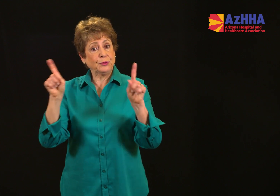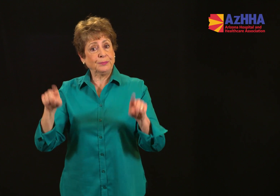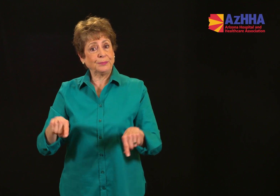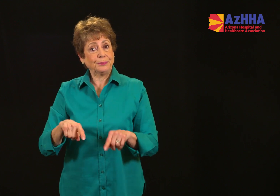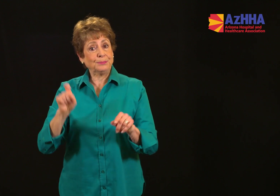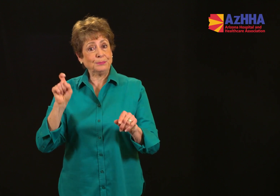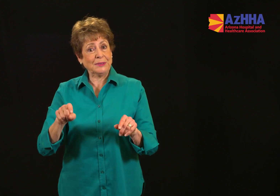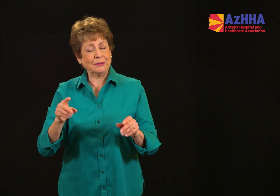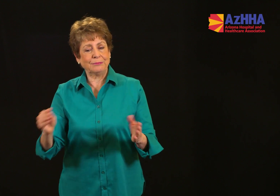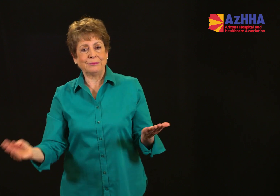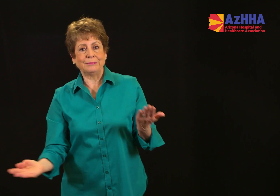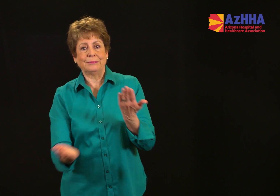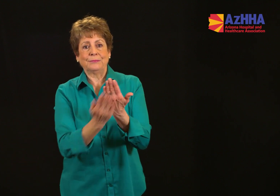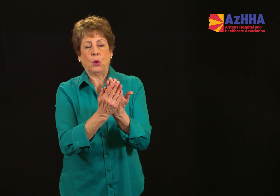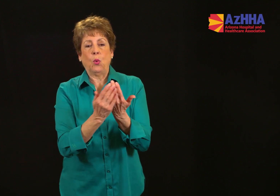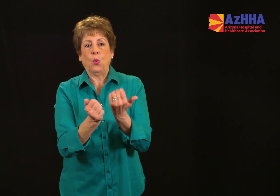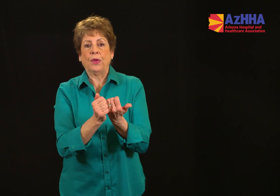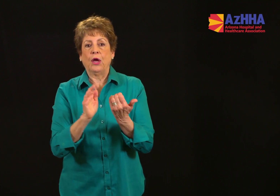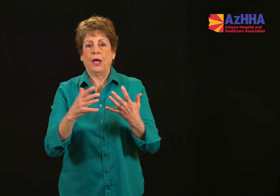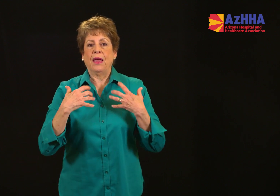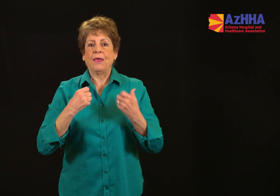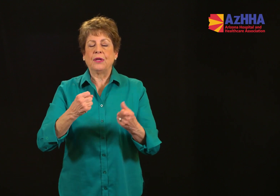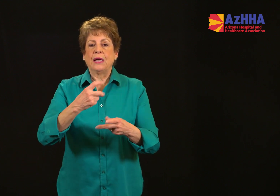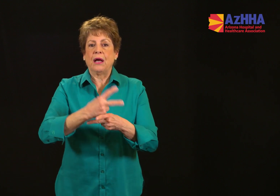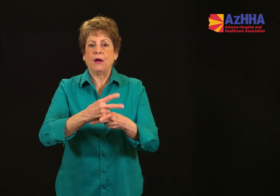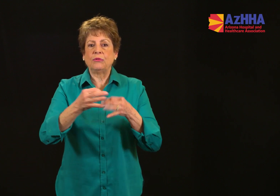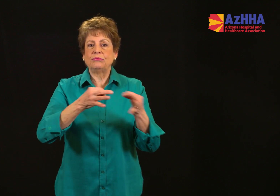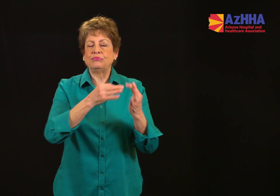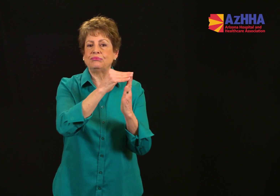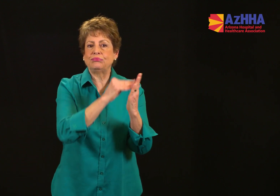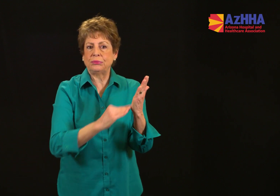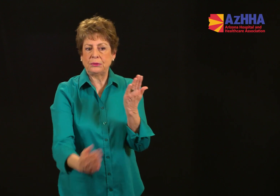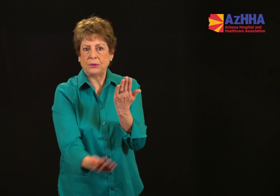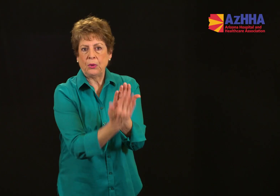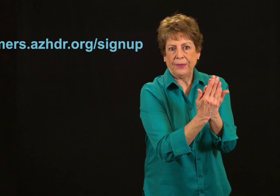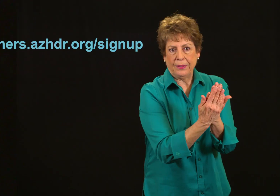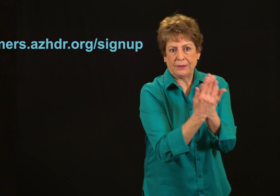directive.